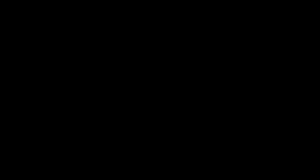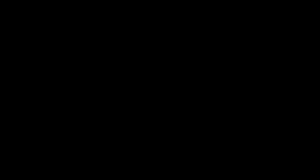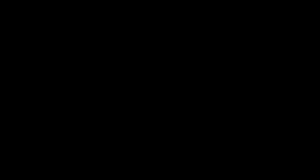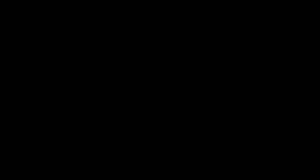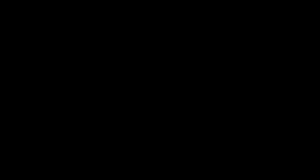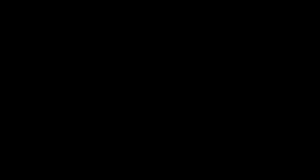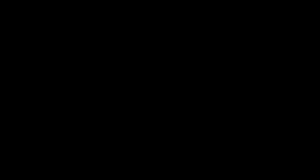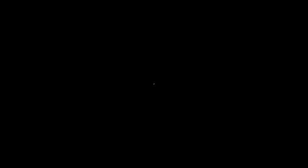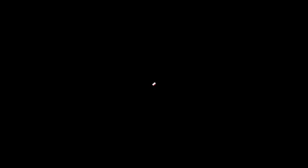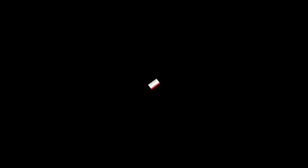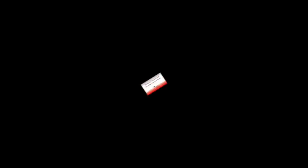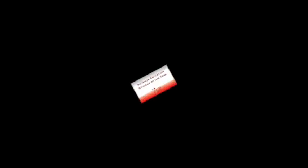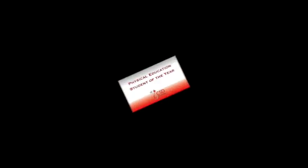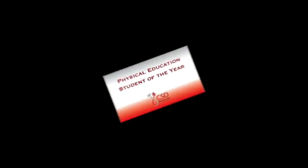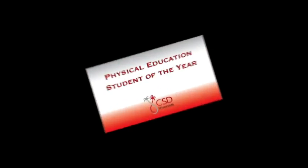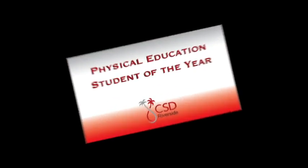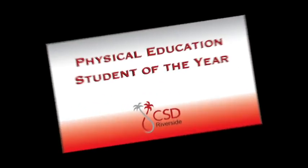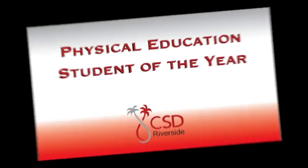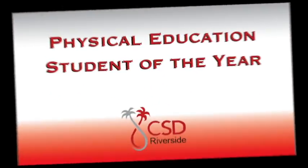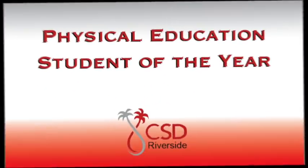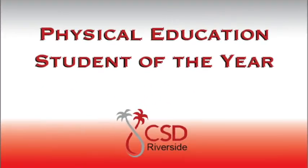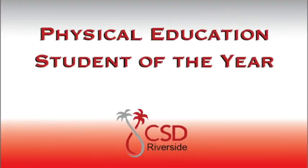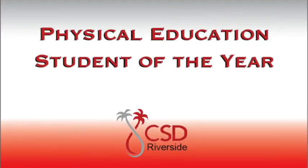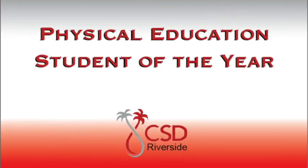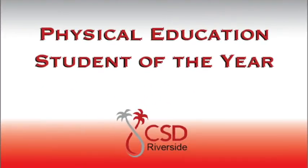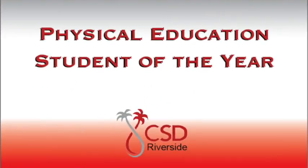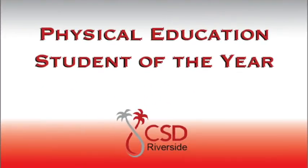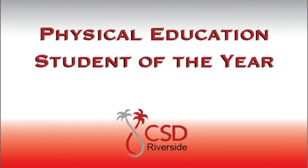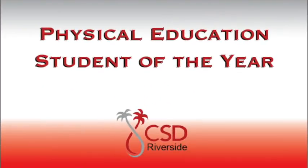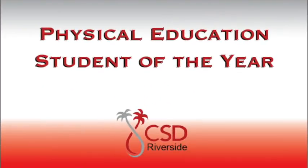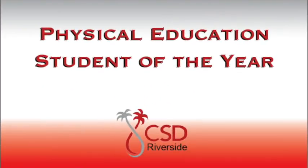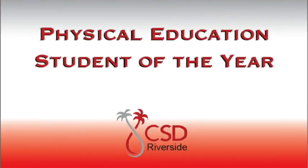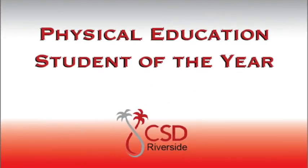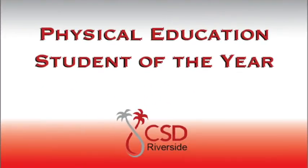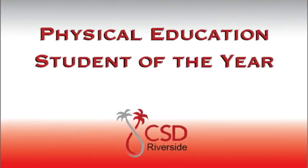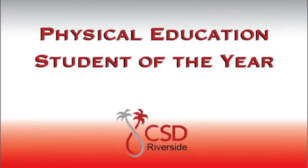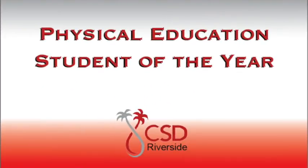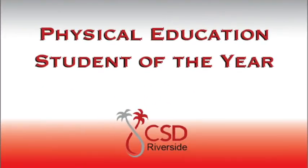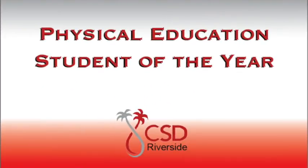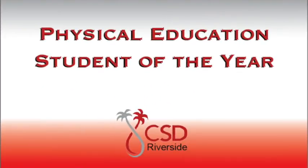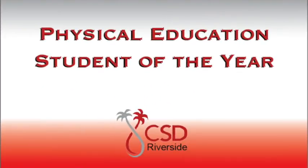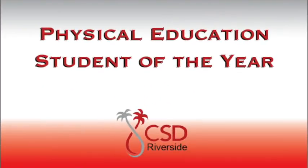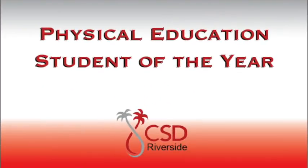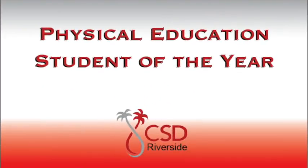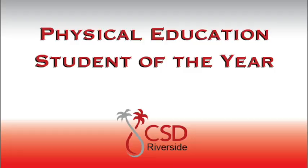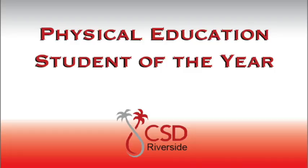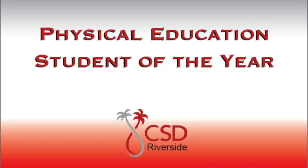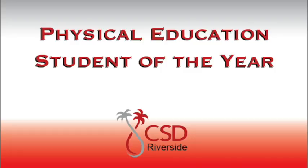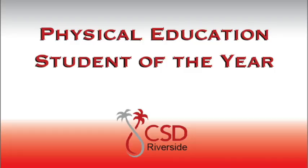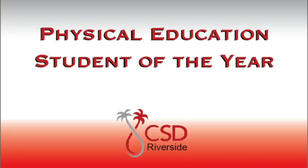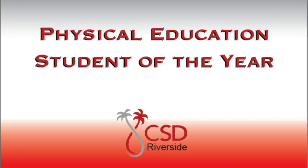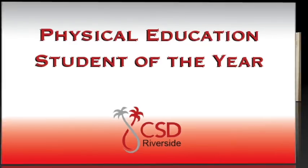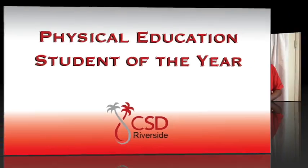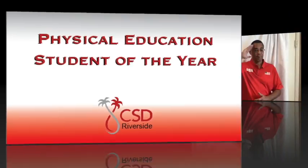Physical Education